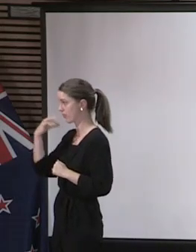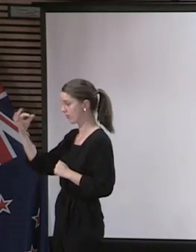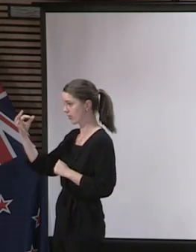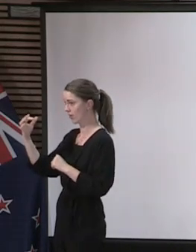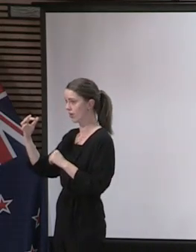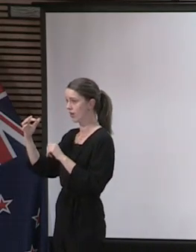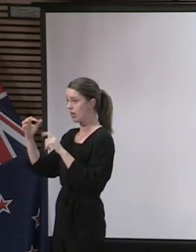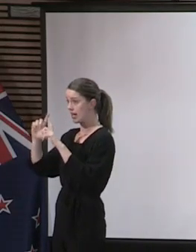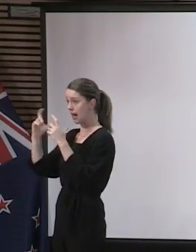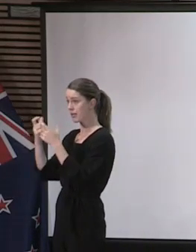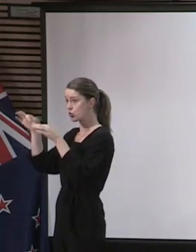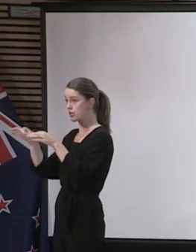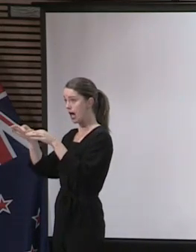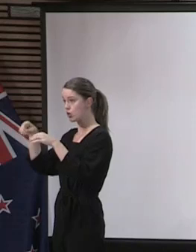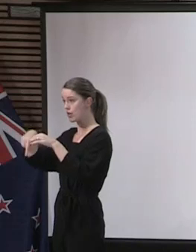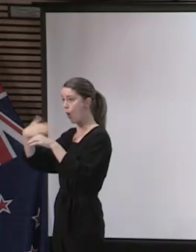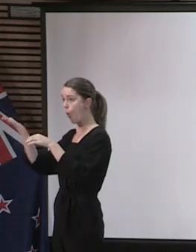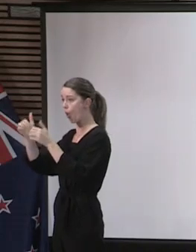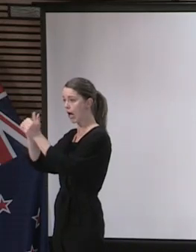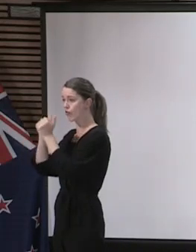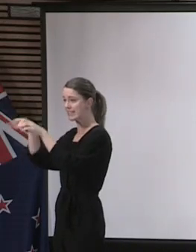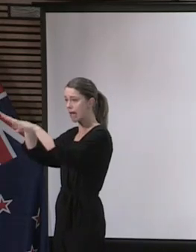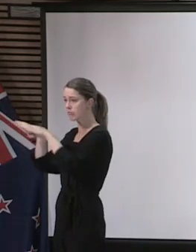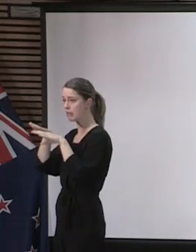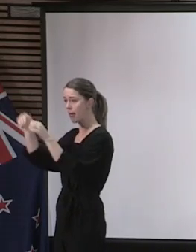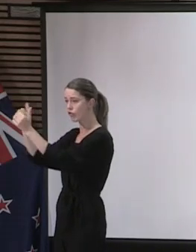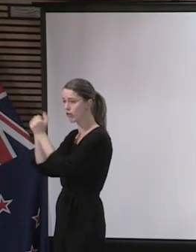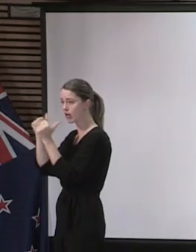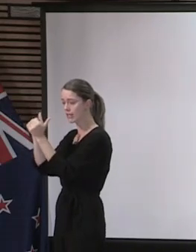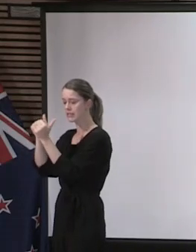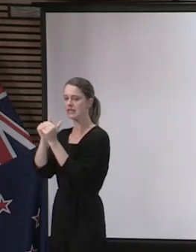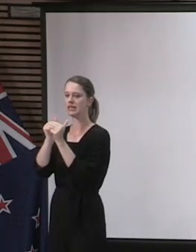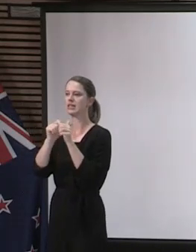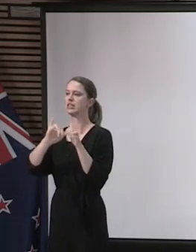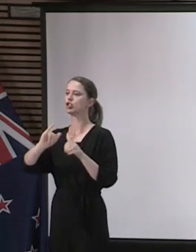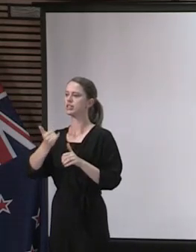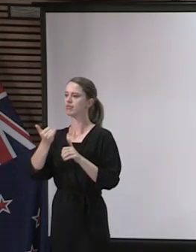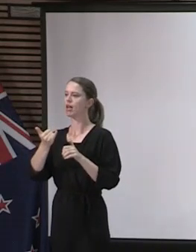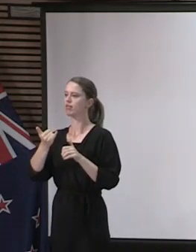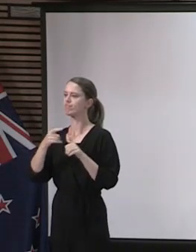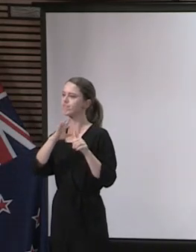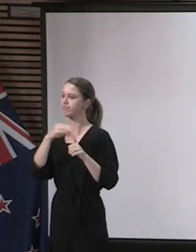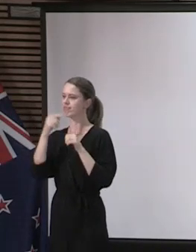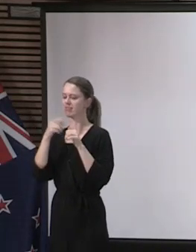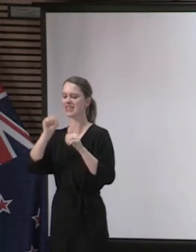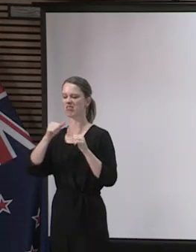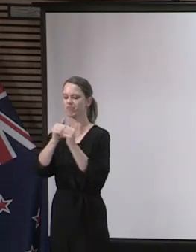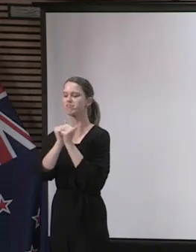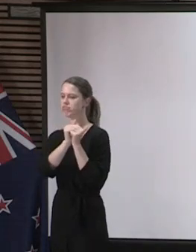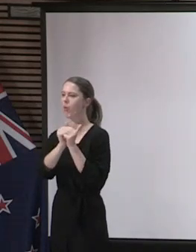because of the transmission date but it proves a point. Was Cabinet unanimous? PRIME MINISTER JACINDA ARDERN: